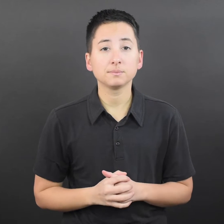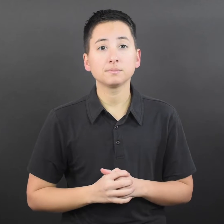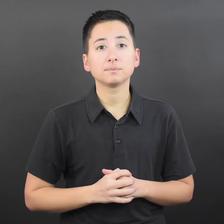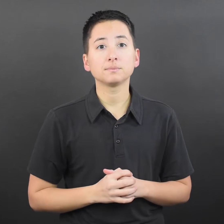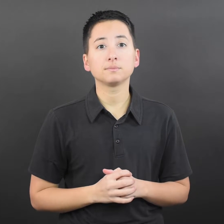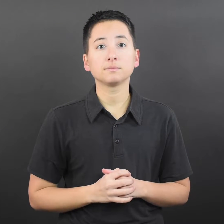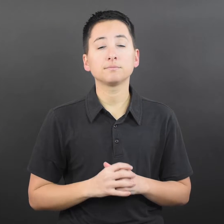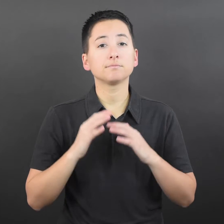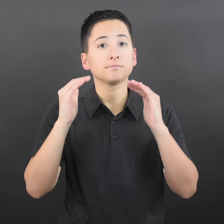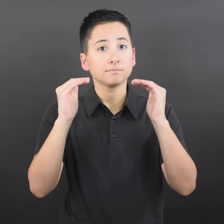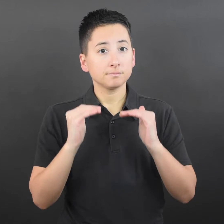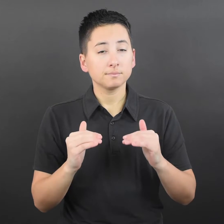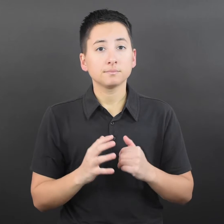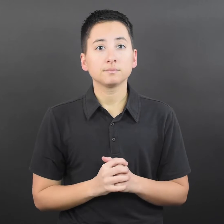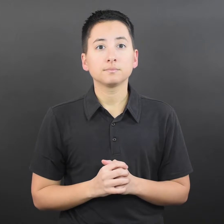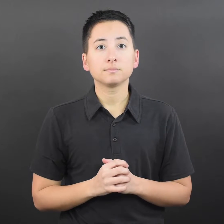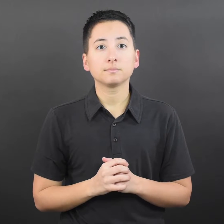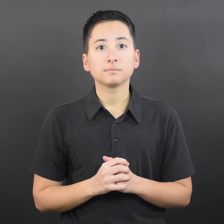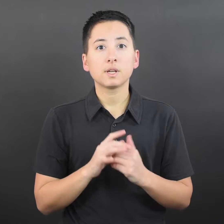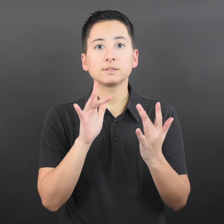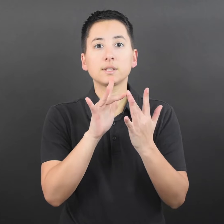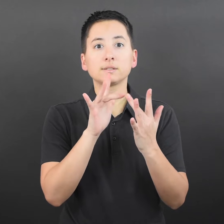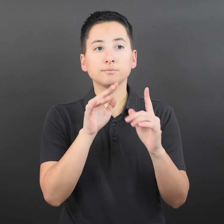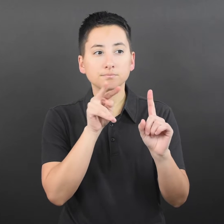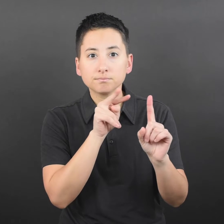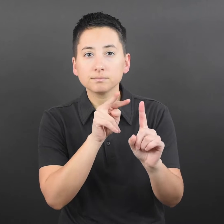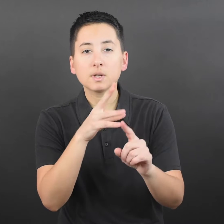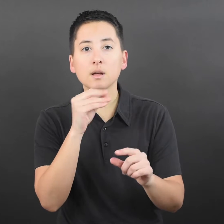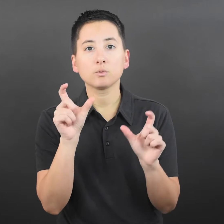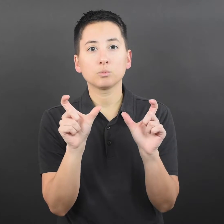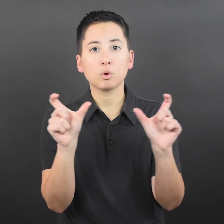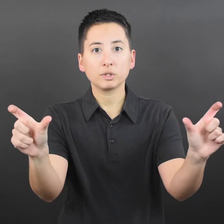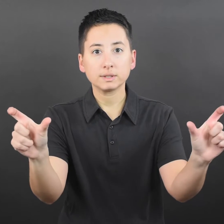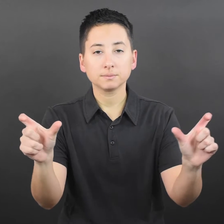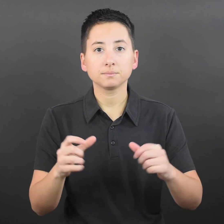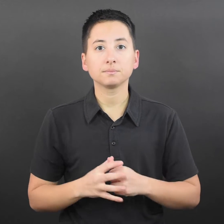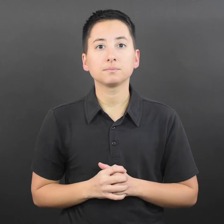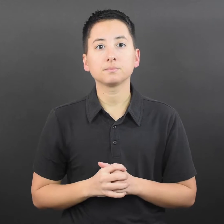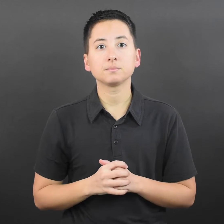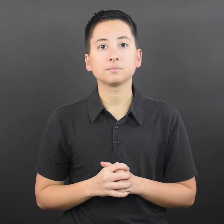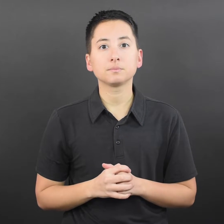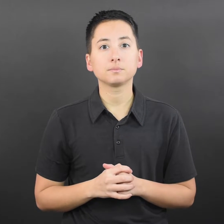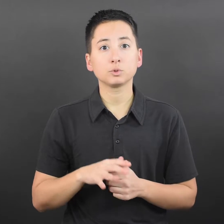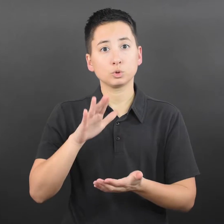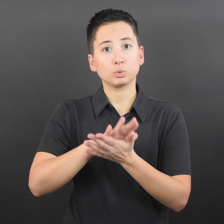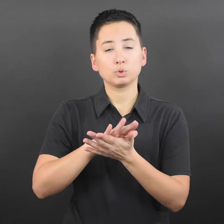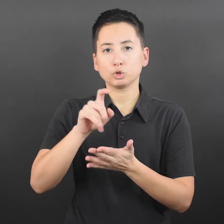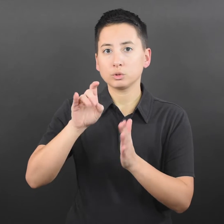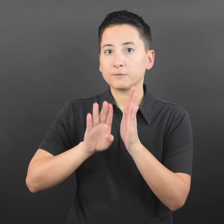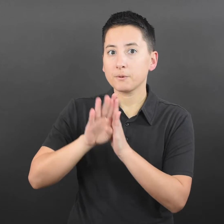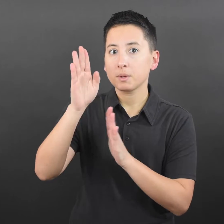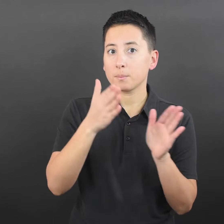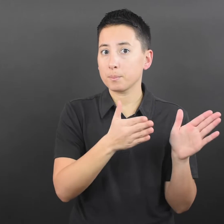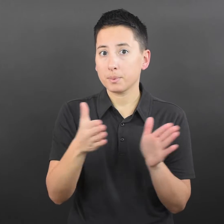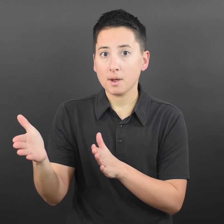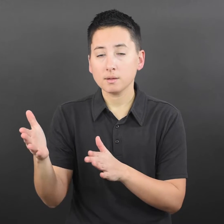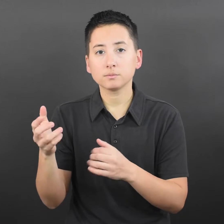6. Contact Tracing and Quarantine. Schools should develop a plan to support contact